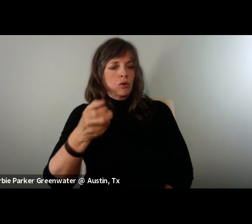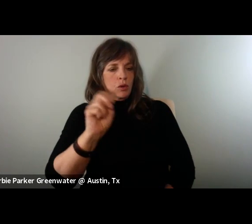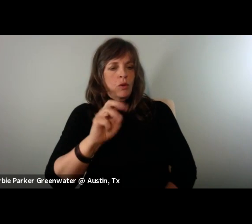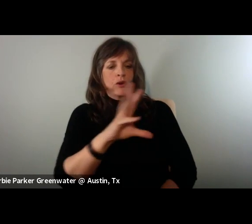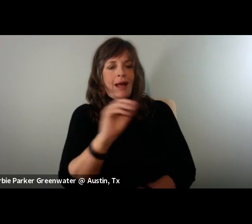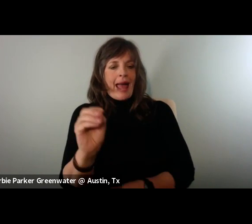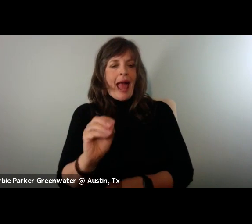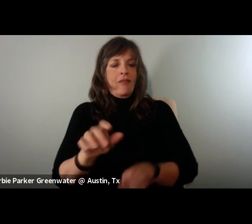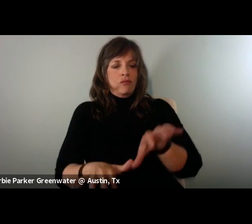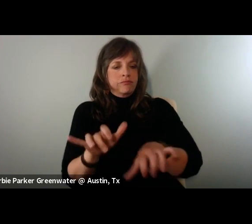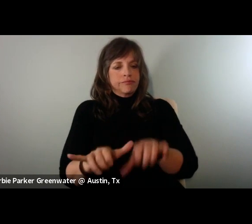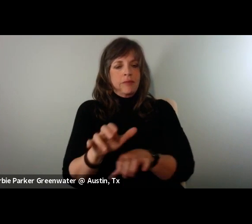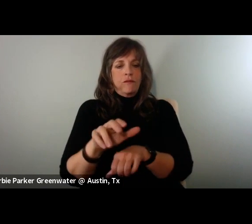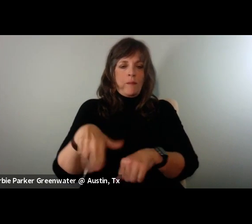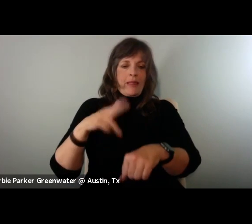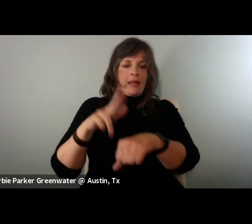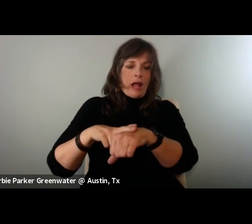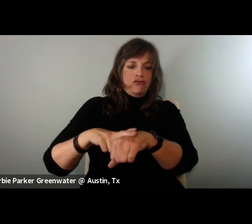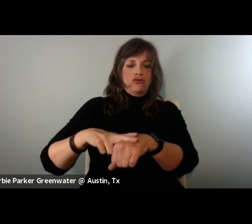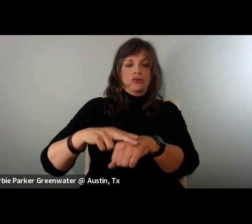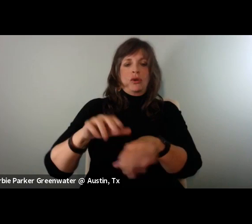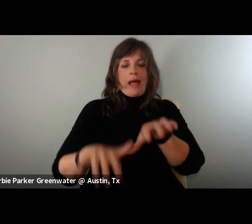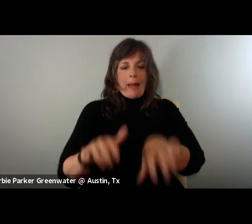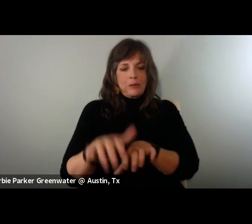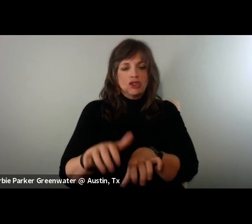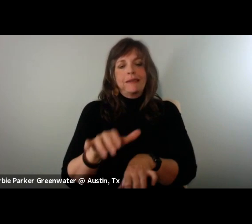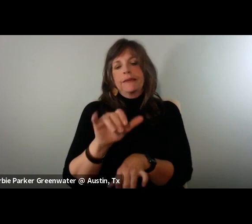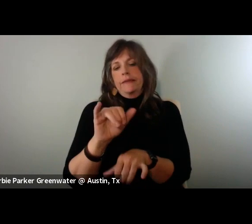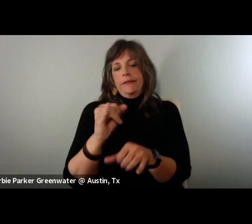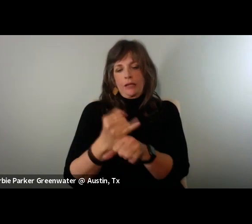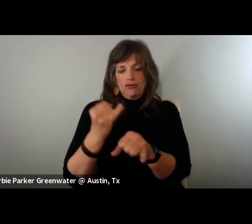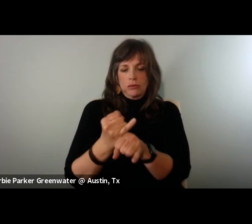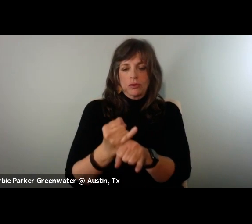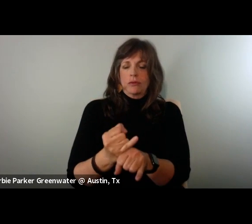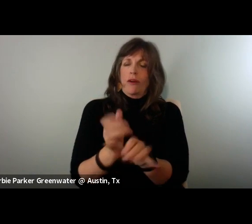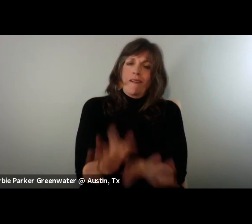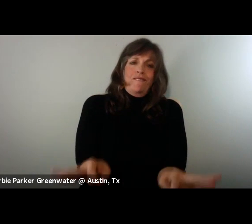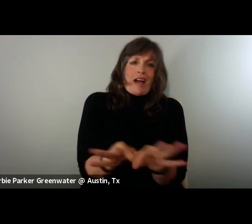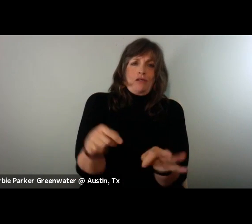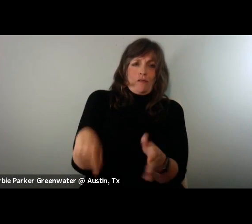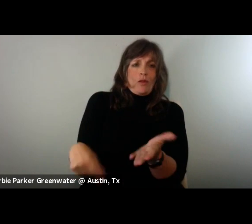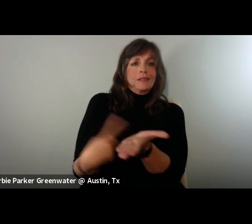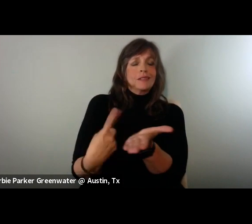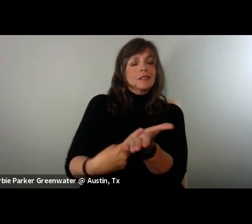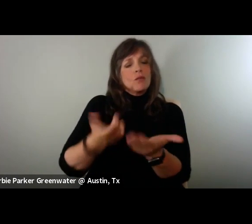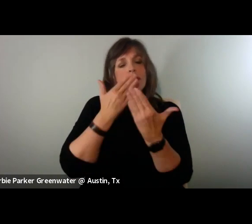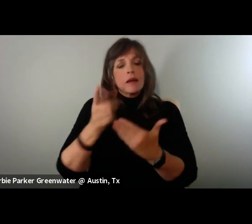for their amazing work. And finally, our brilliant group of facilitators and contributors,